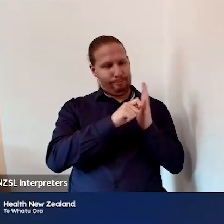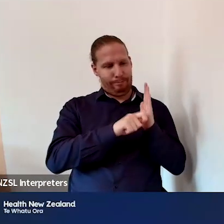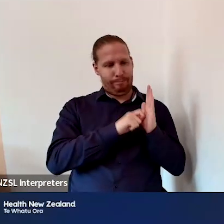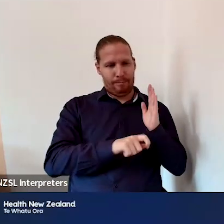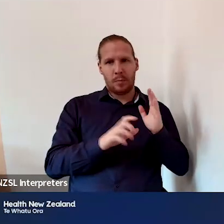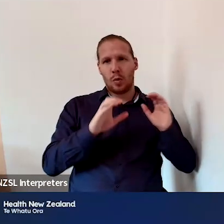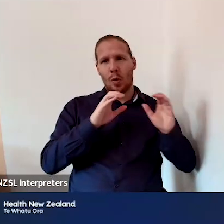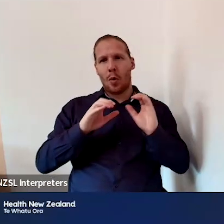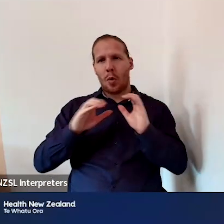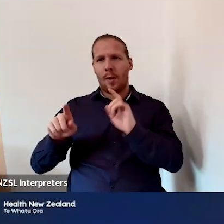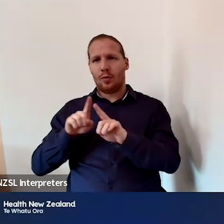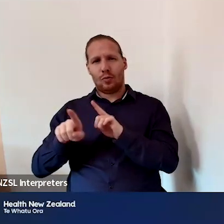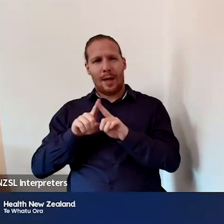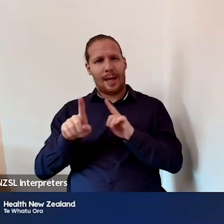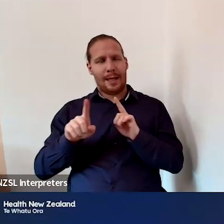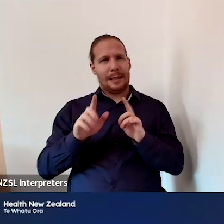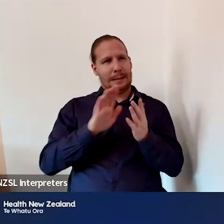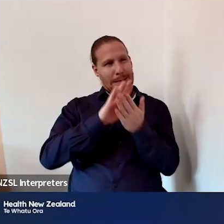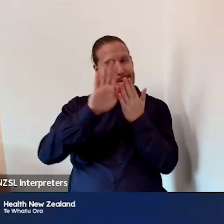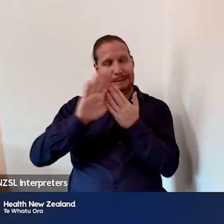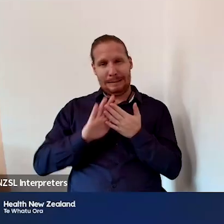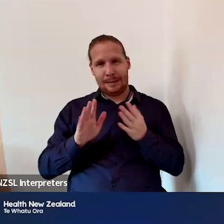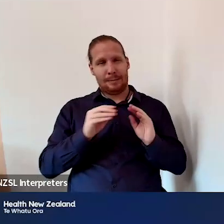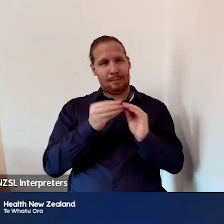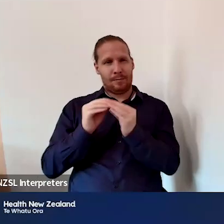and betters to about what's in it and what it says and how important it is.